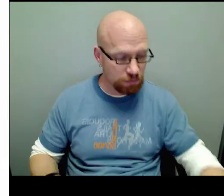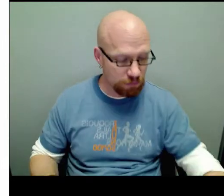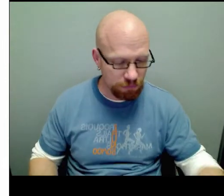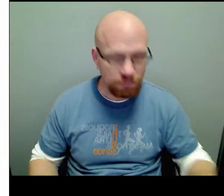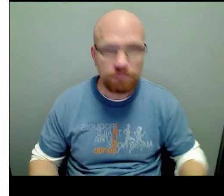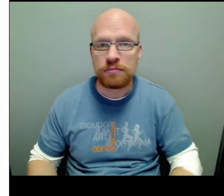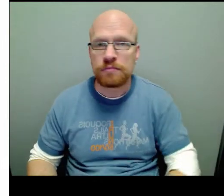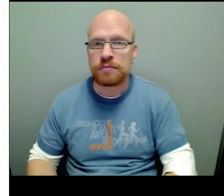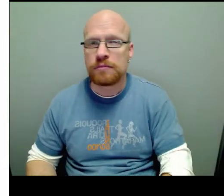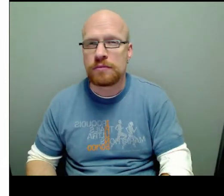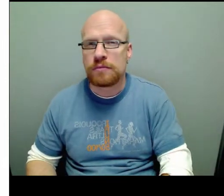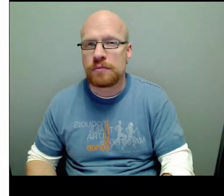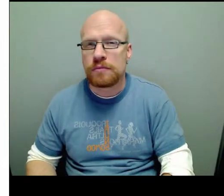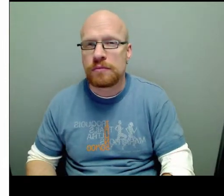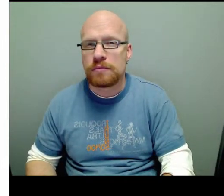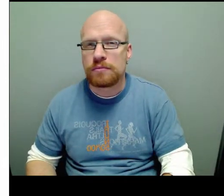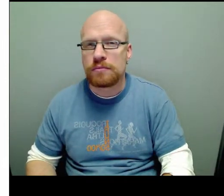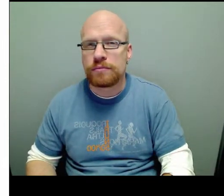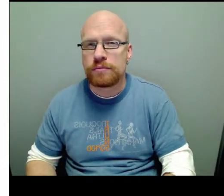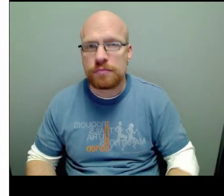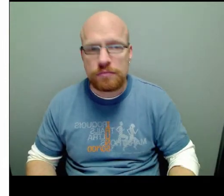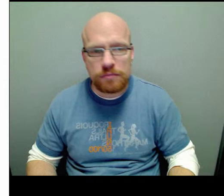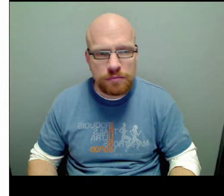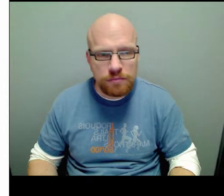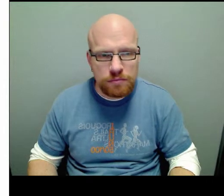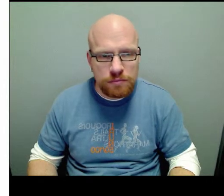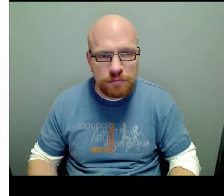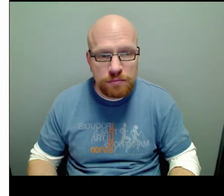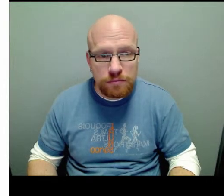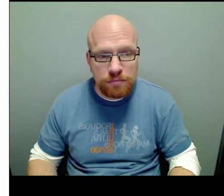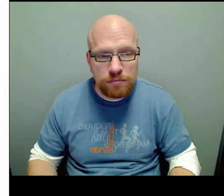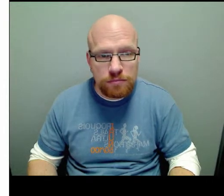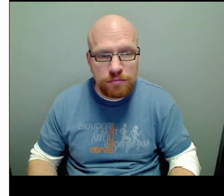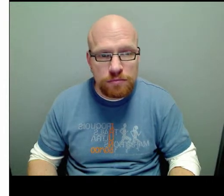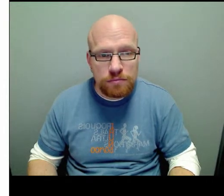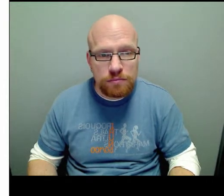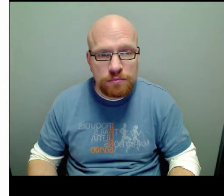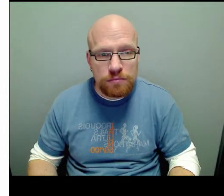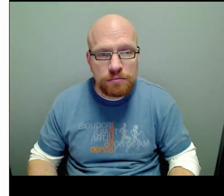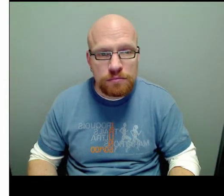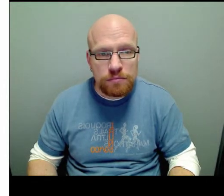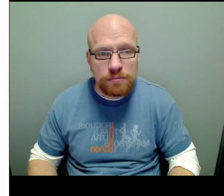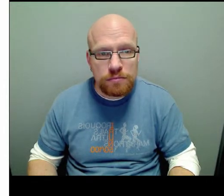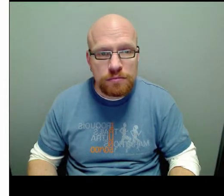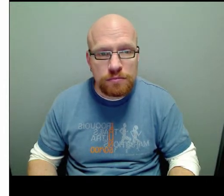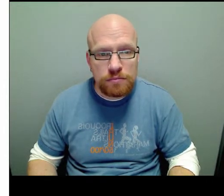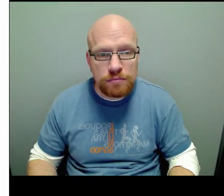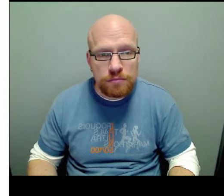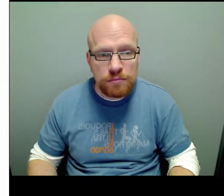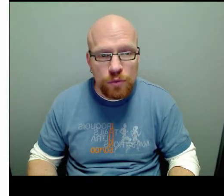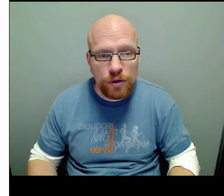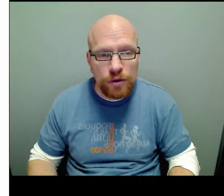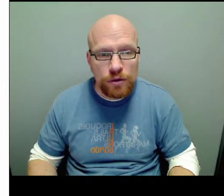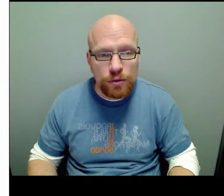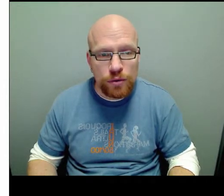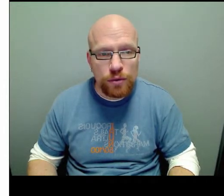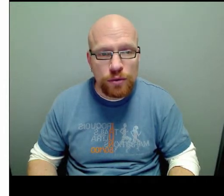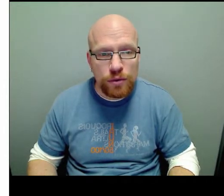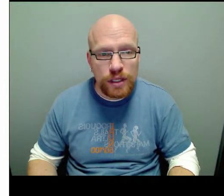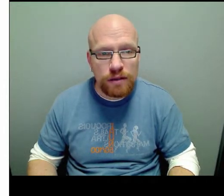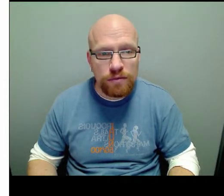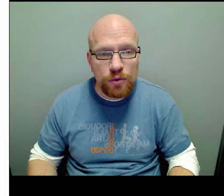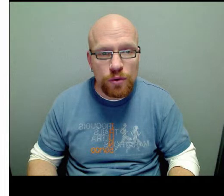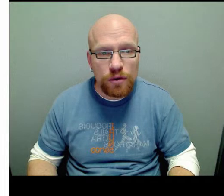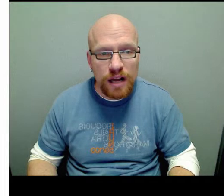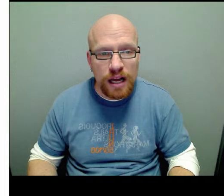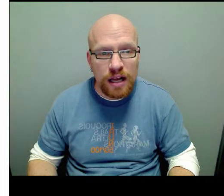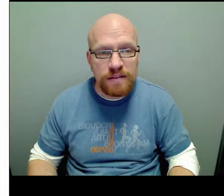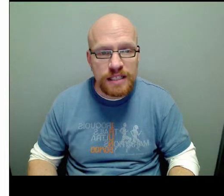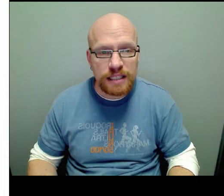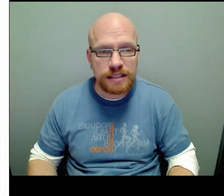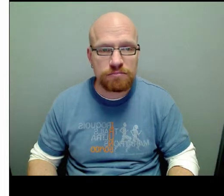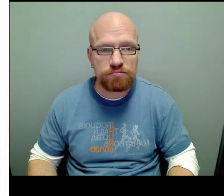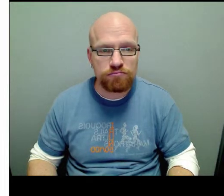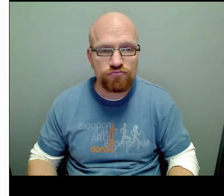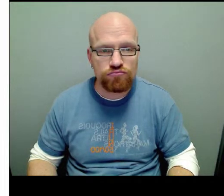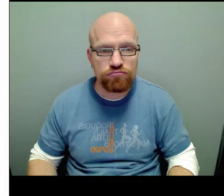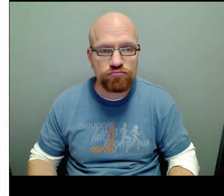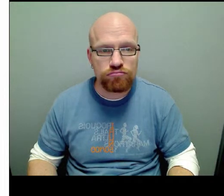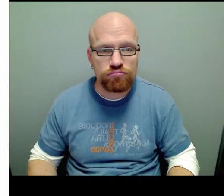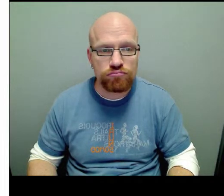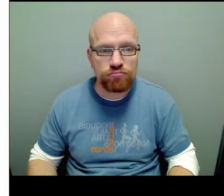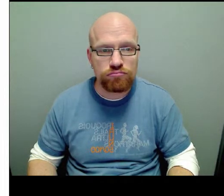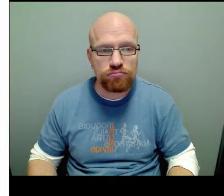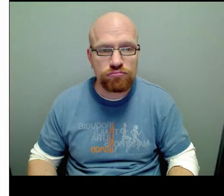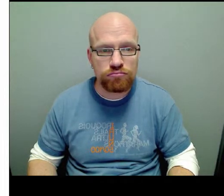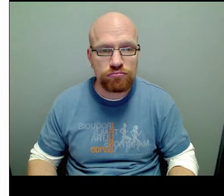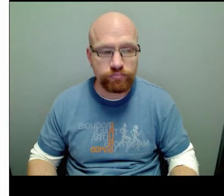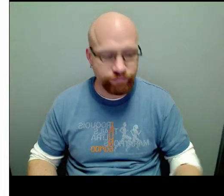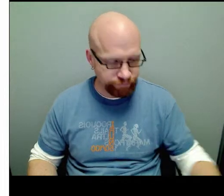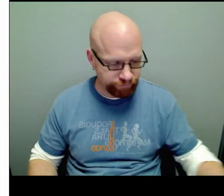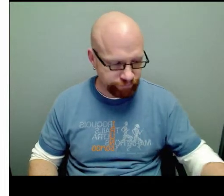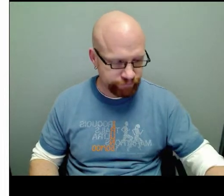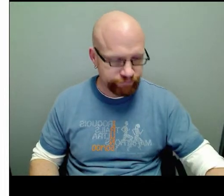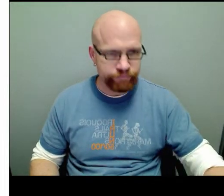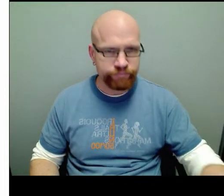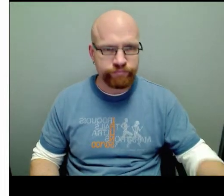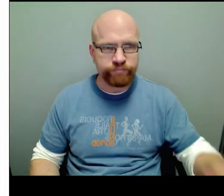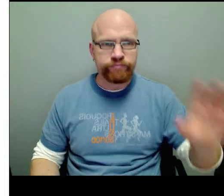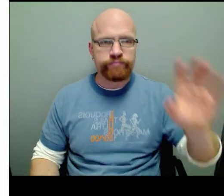[ Background Sounds ]